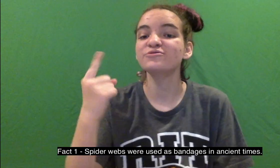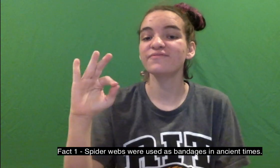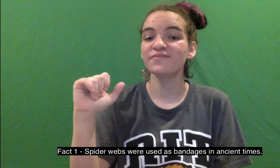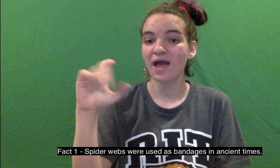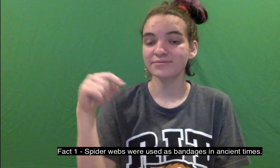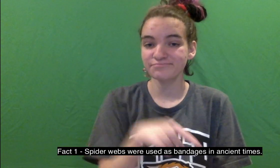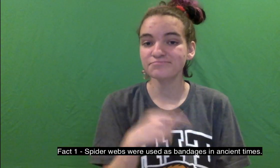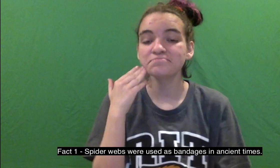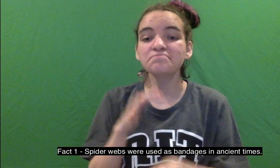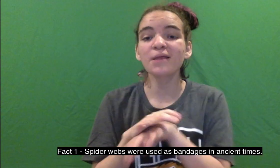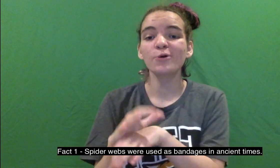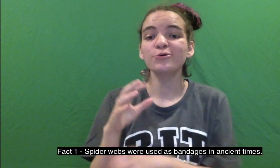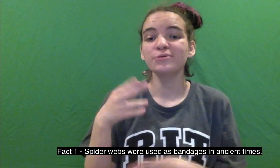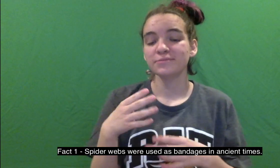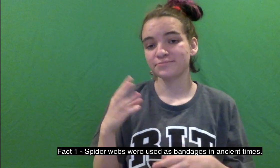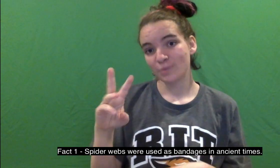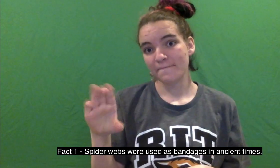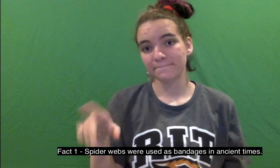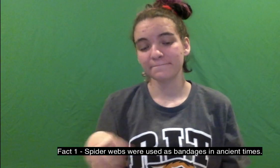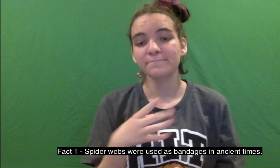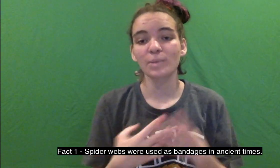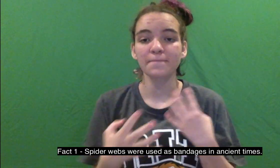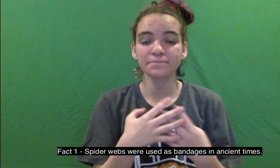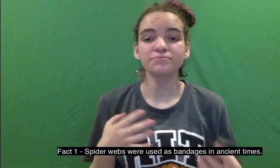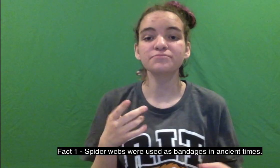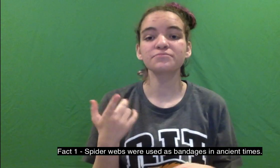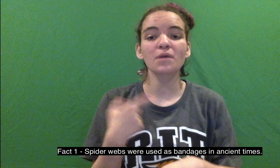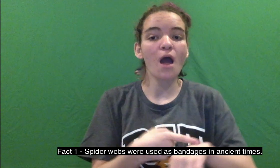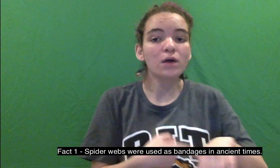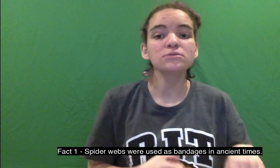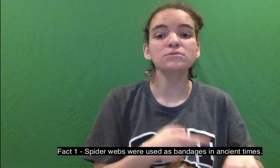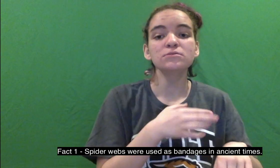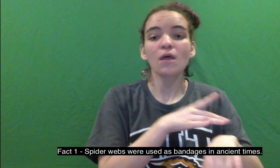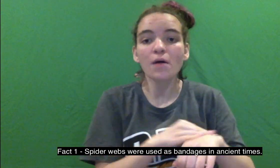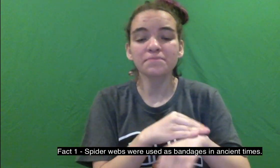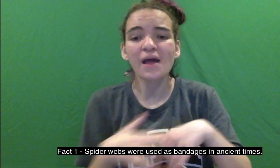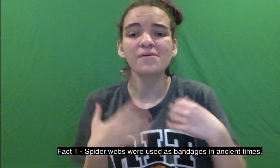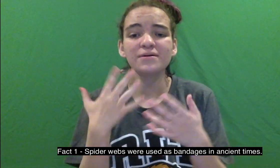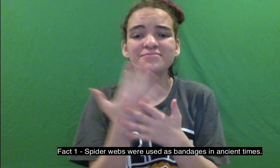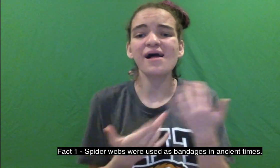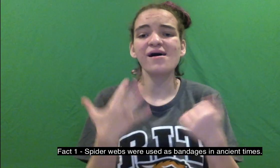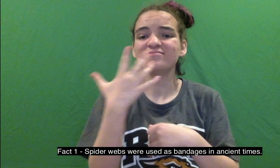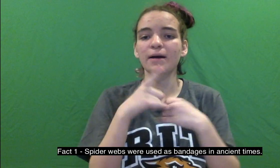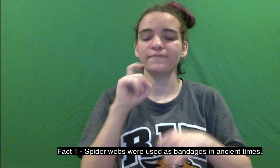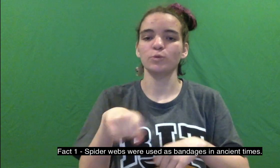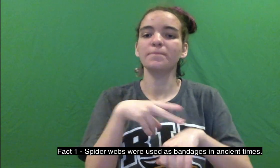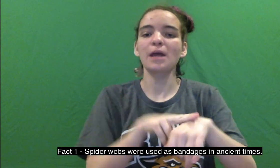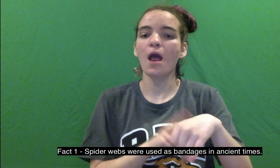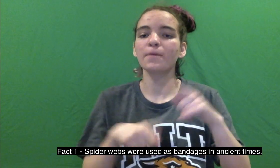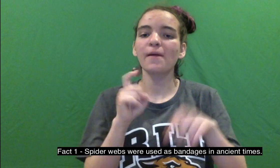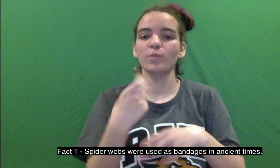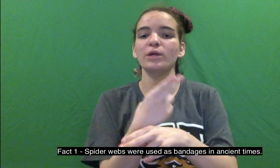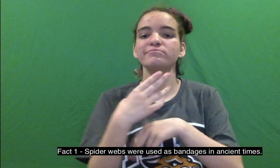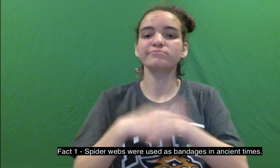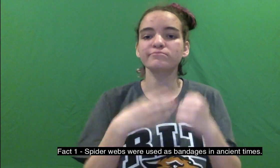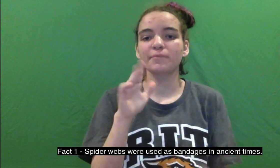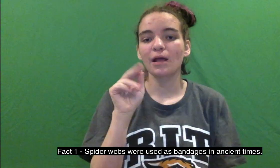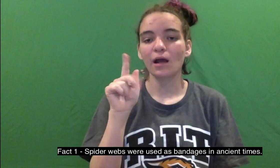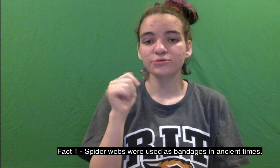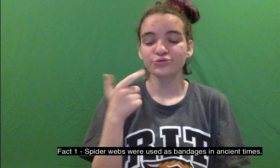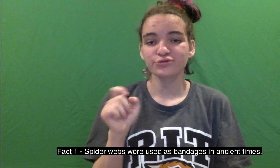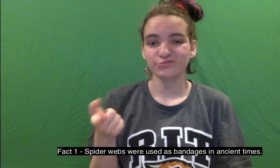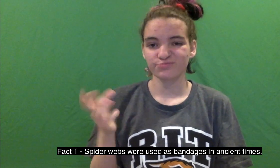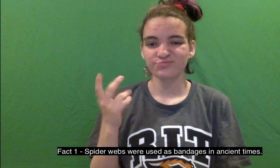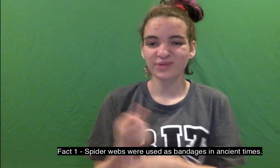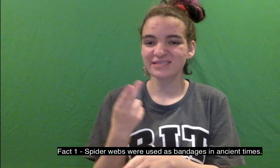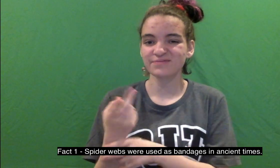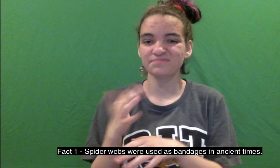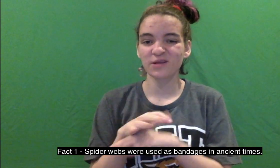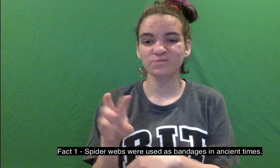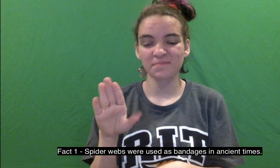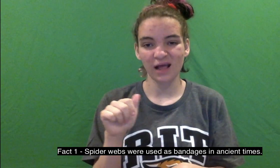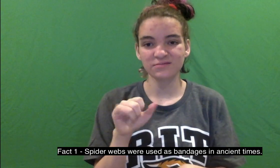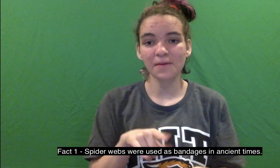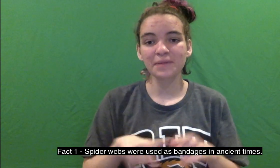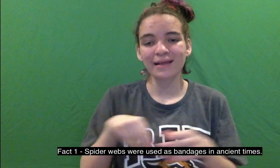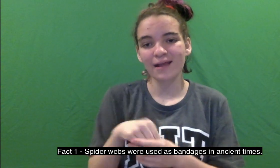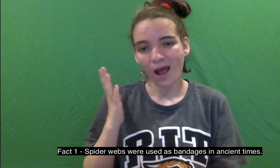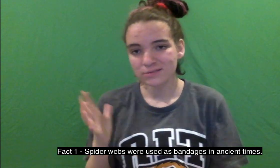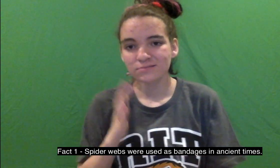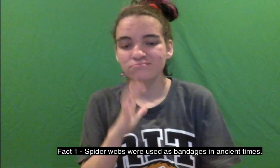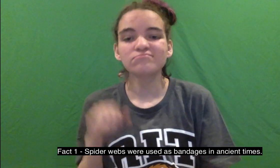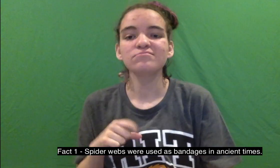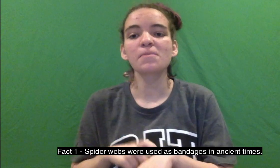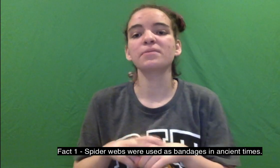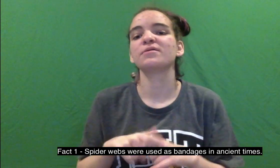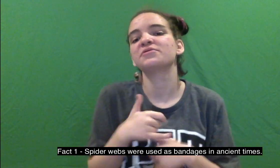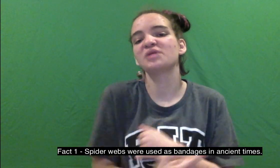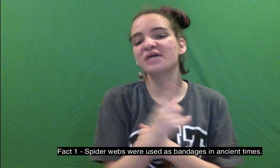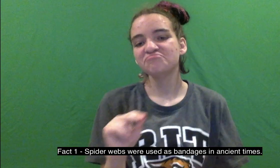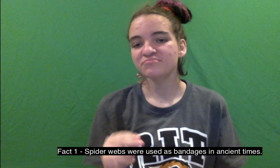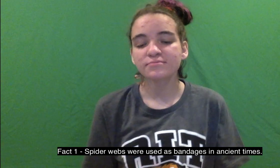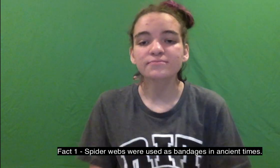Fact 1 - Spider webs were used as bandages in ancient times.